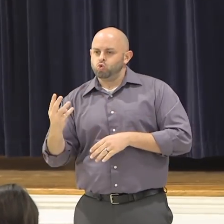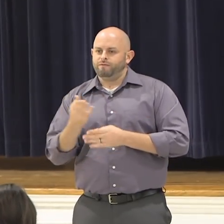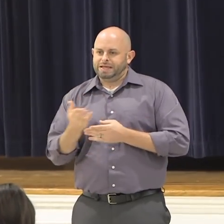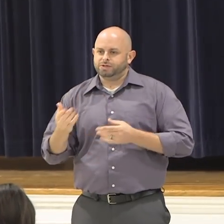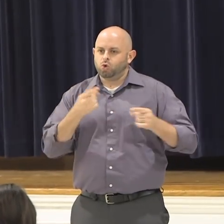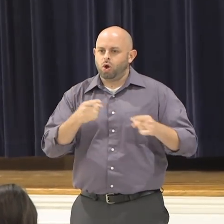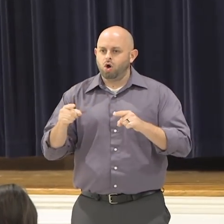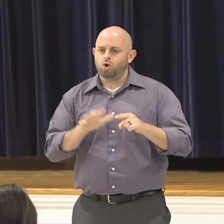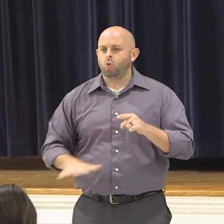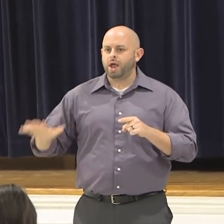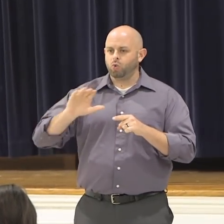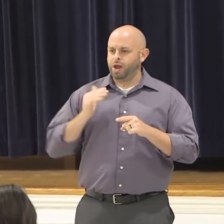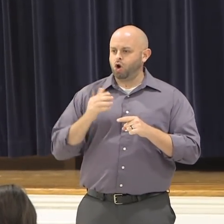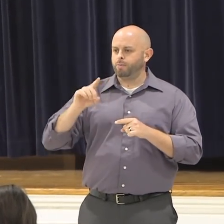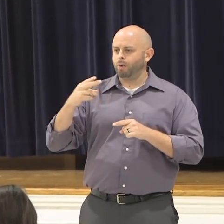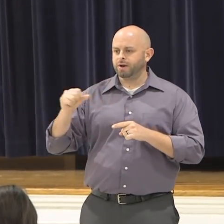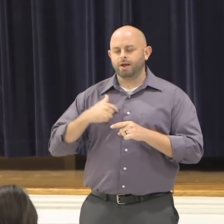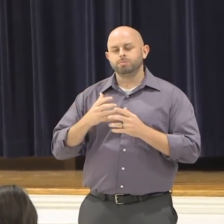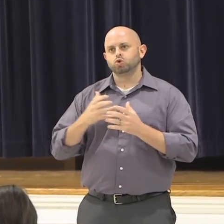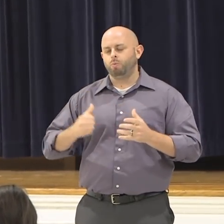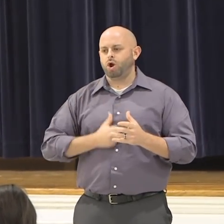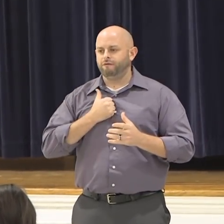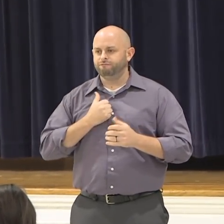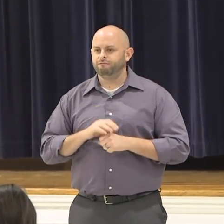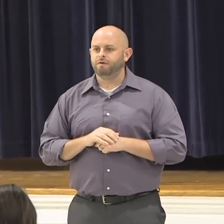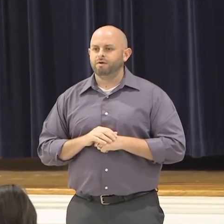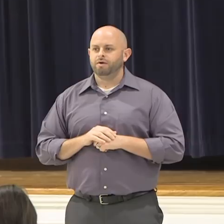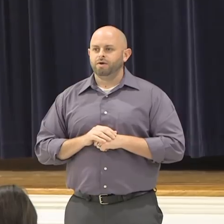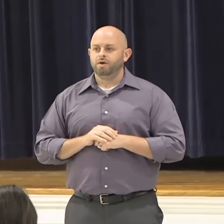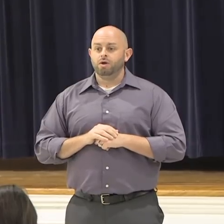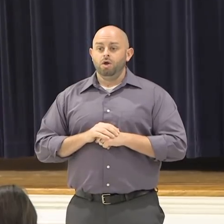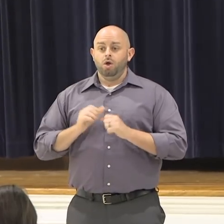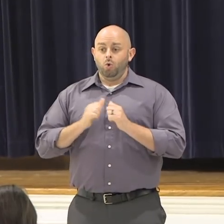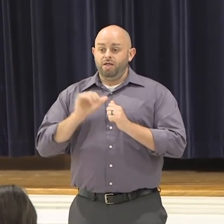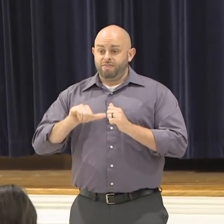around the department that I'm so so proud of so with that I'm going to thank